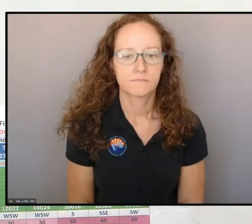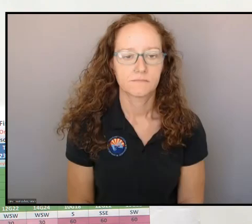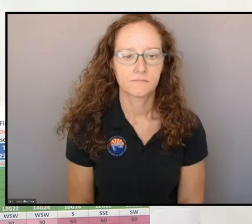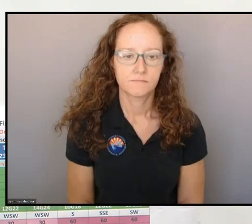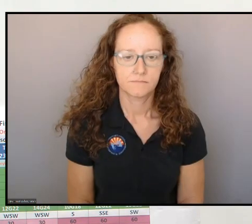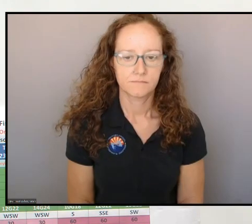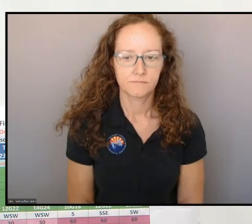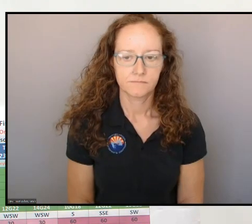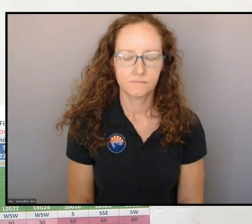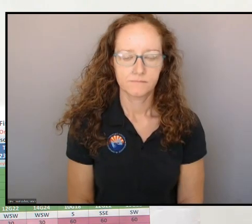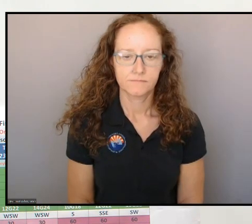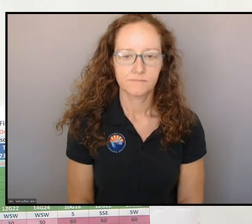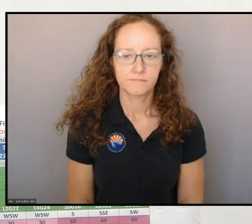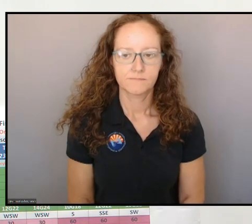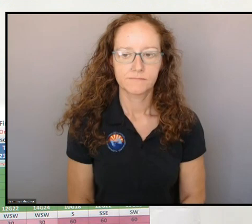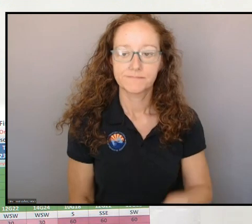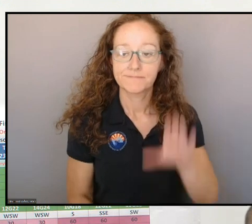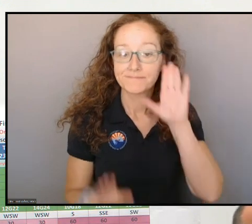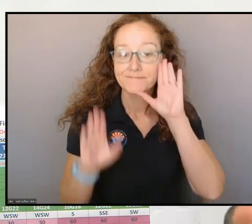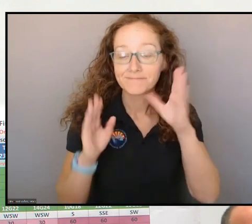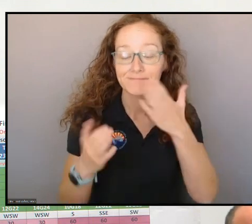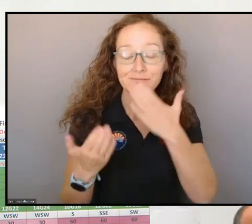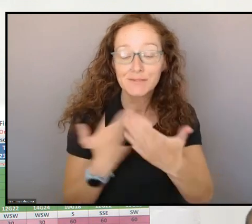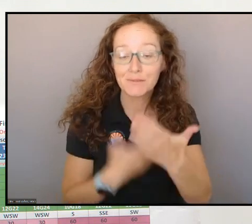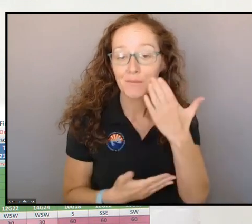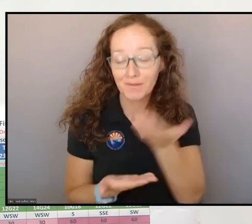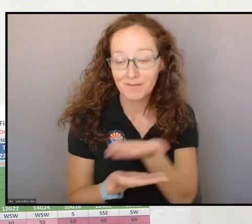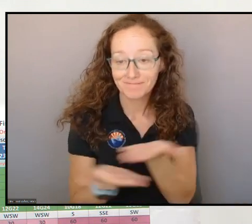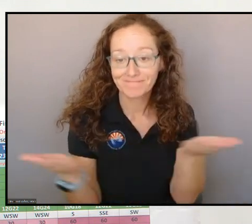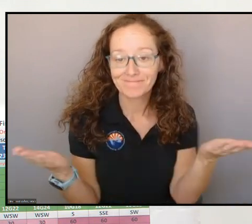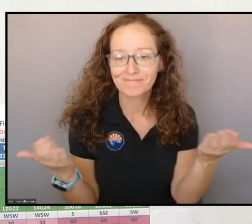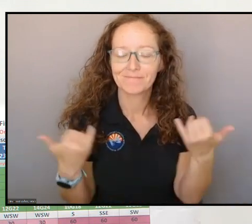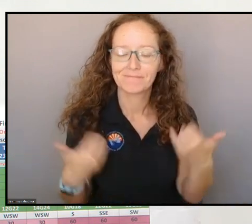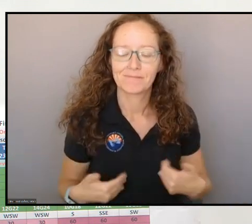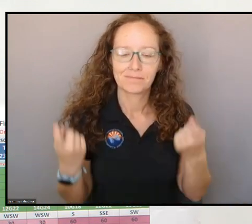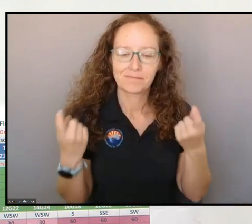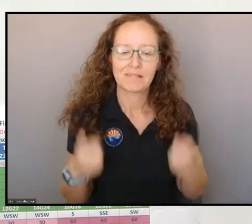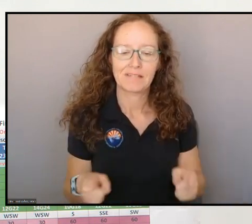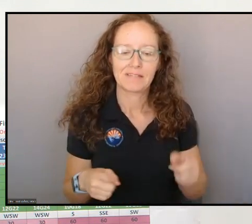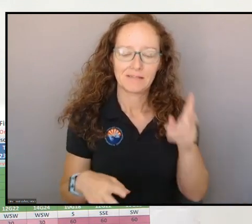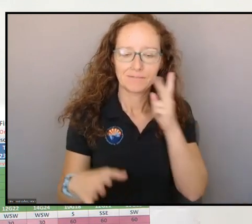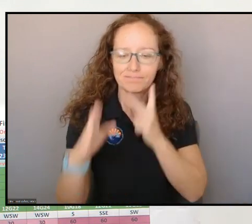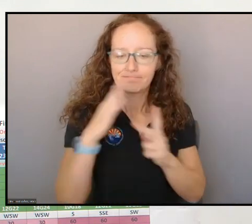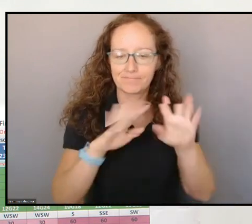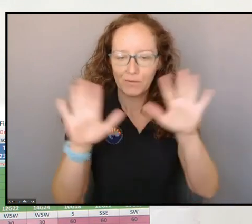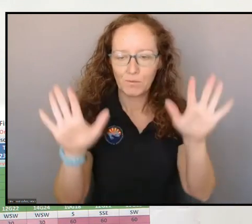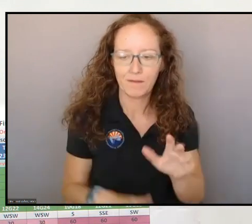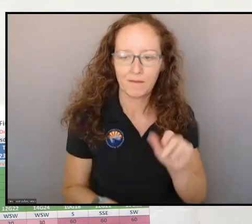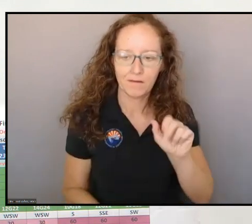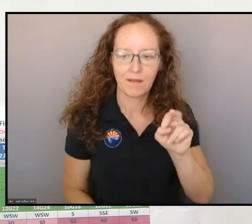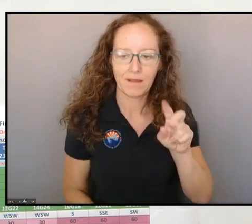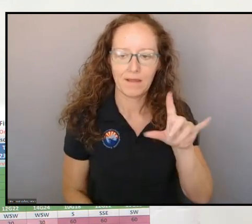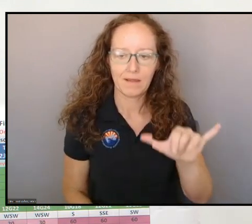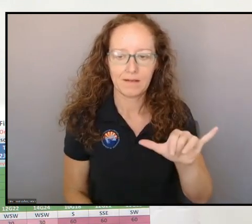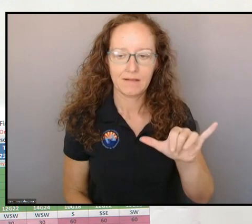Hey, good morning everyone. It's Incident Meteorologist Andy Gorelow with your Daily Weather Update for the Hermits